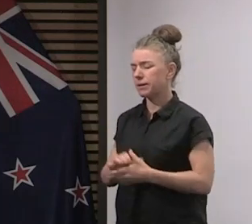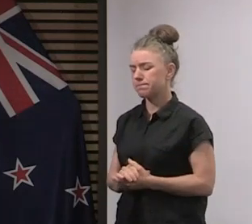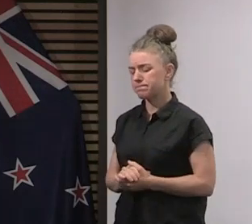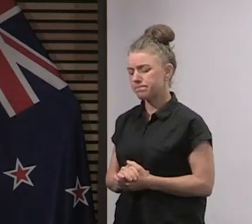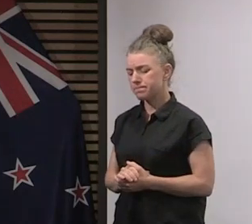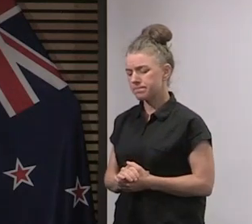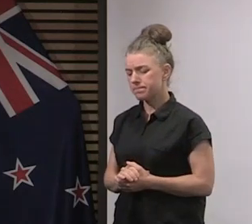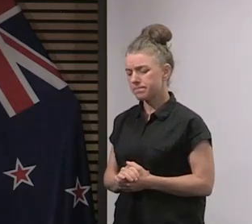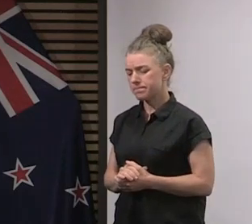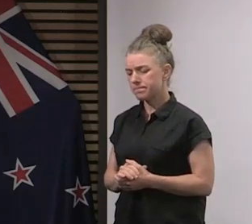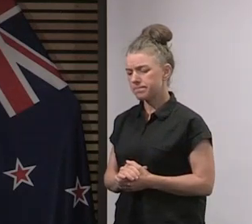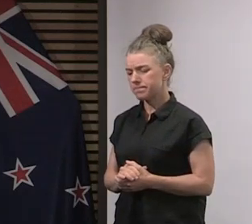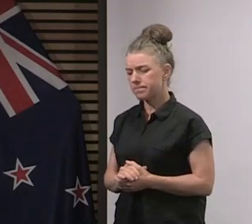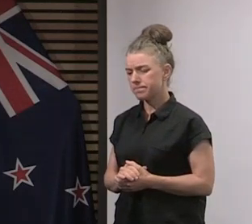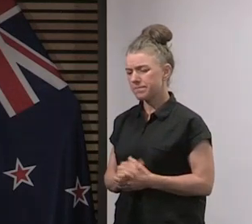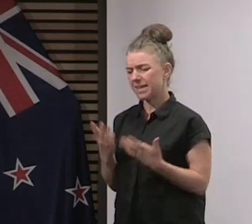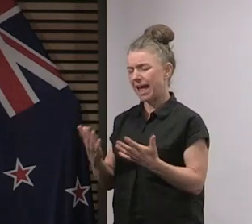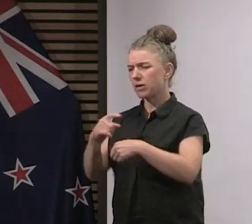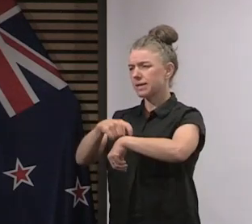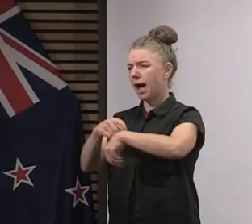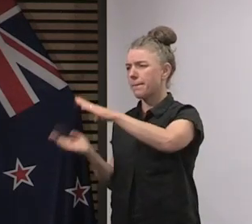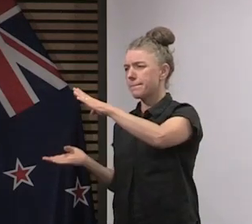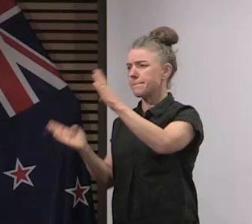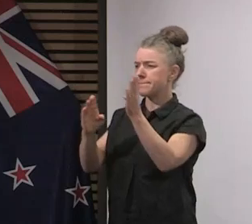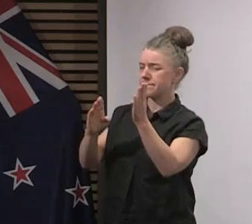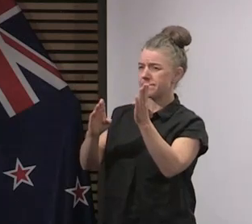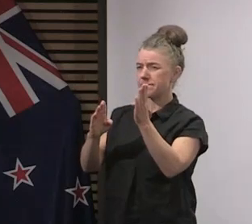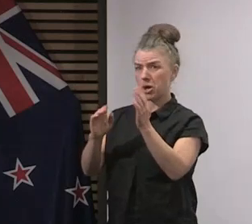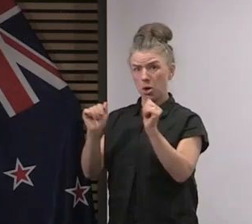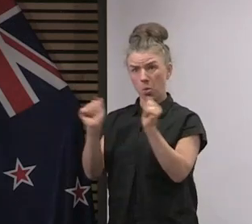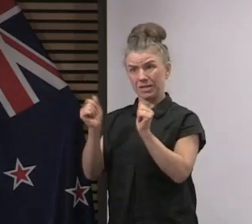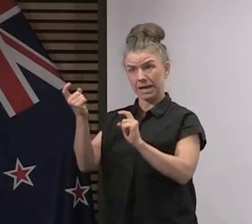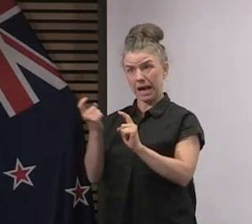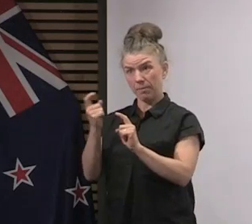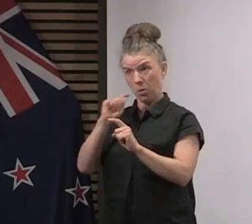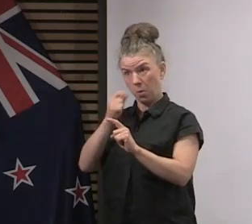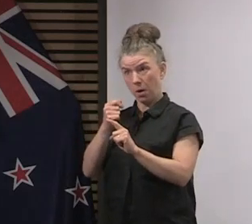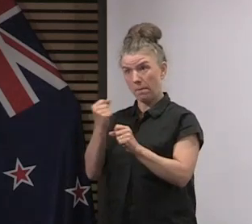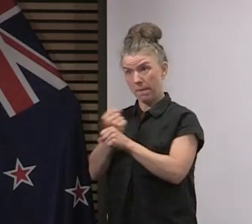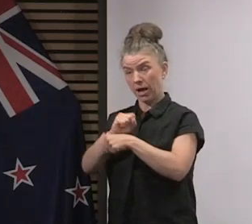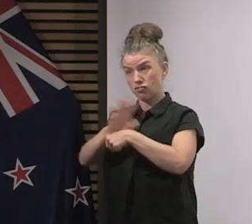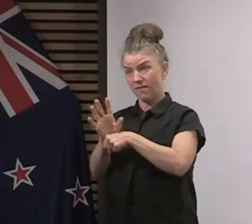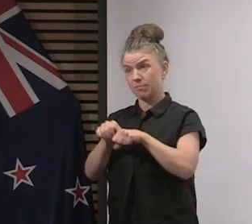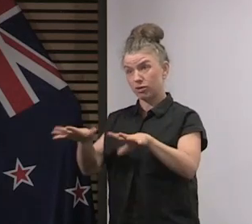location or the event or place.